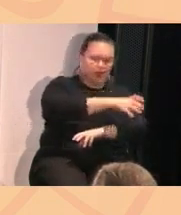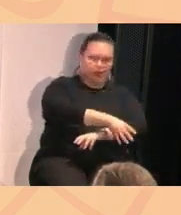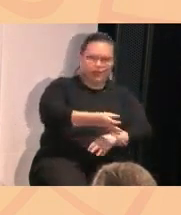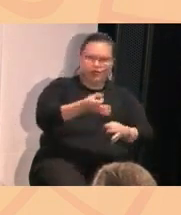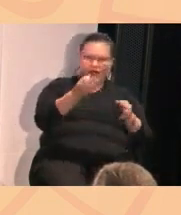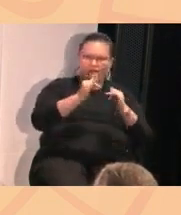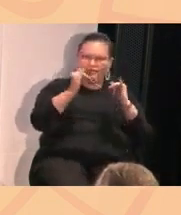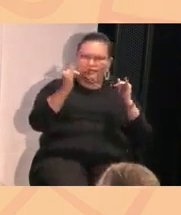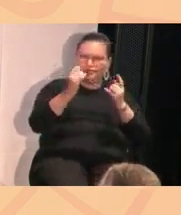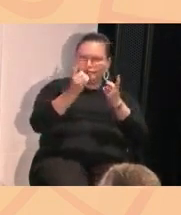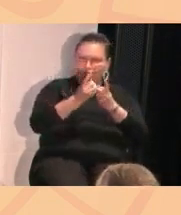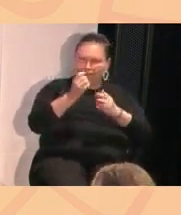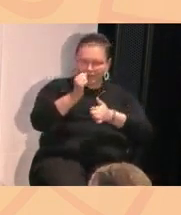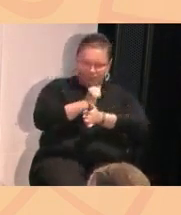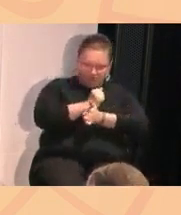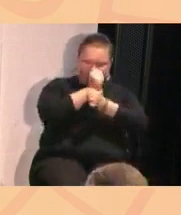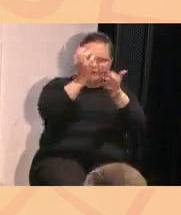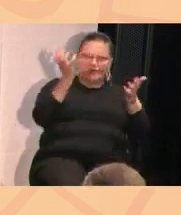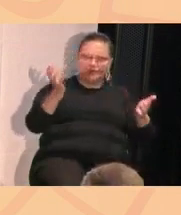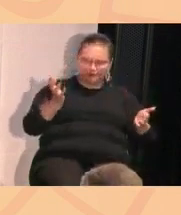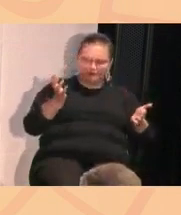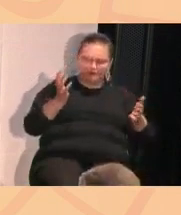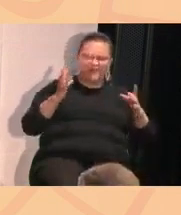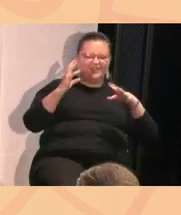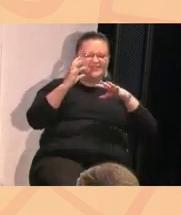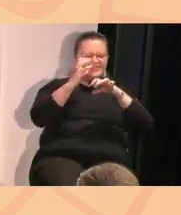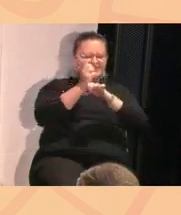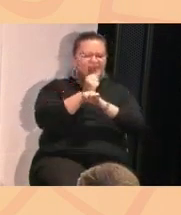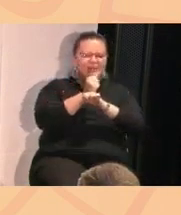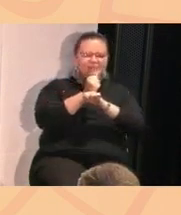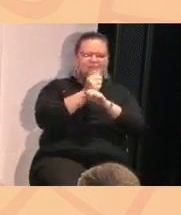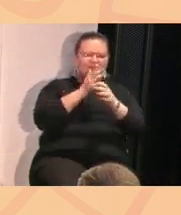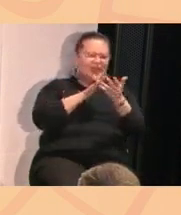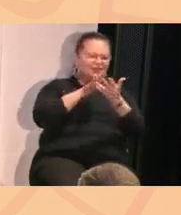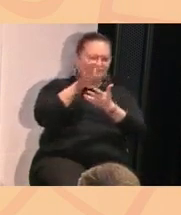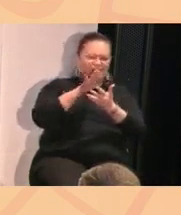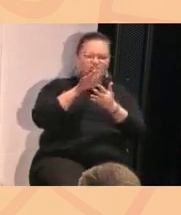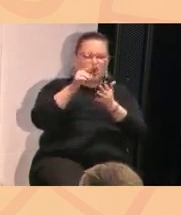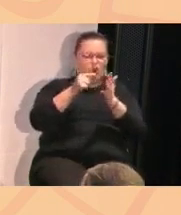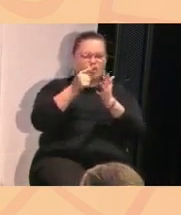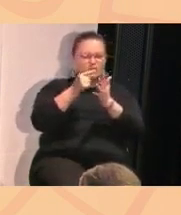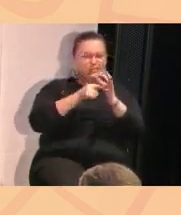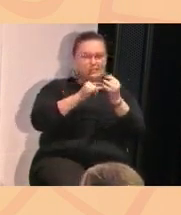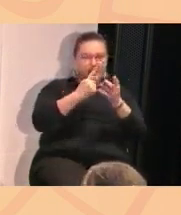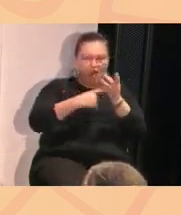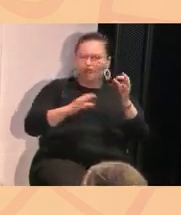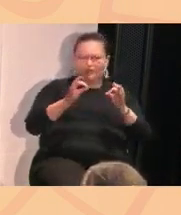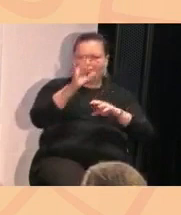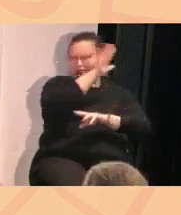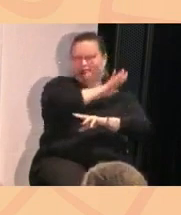when a when a white man meets a black man, especially if the black man is powerless, terrible things are revealed.